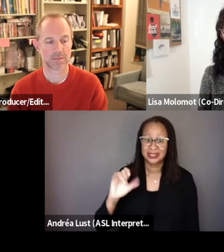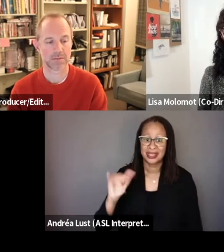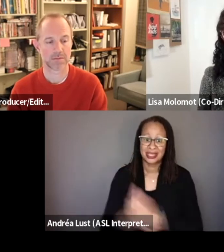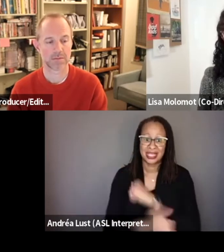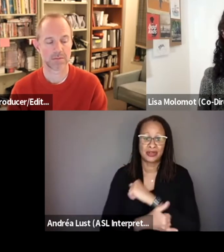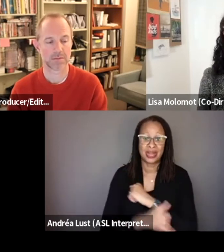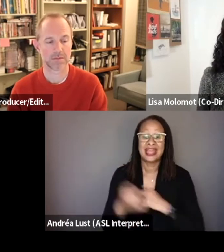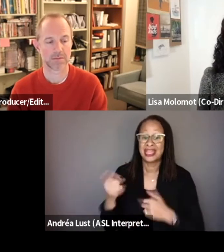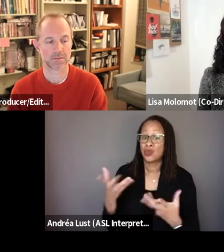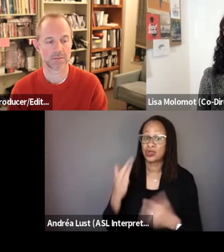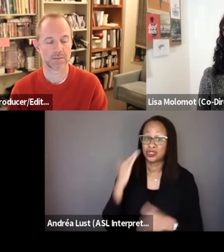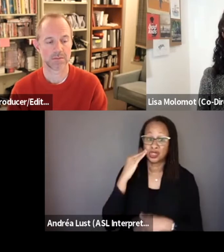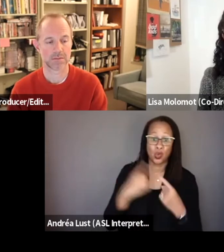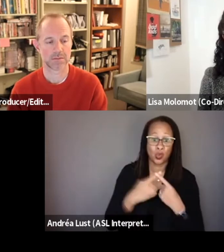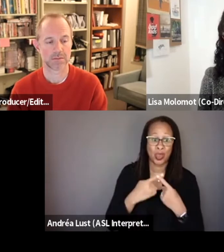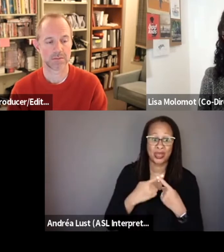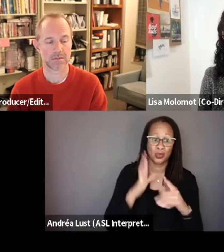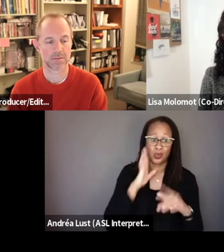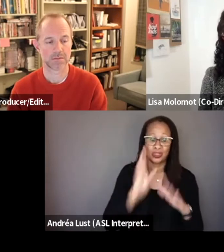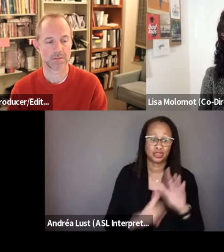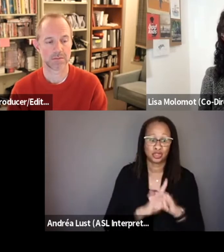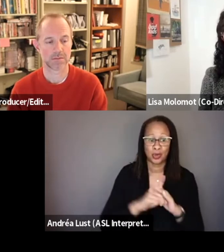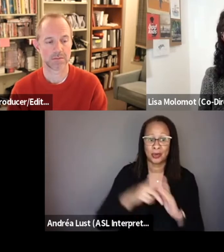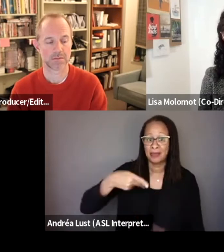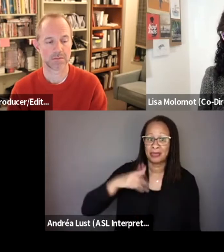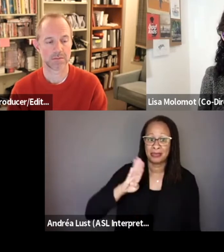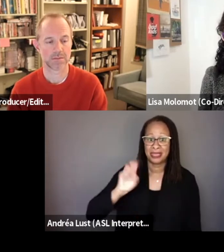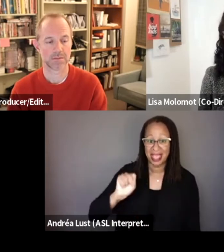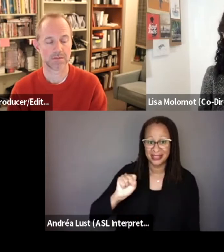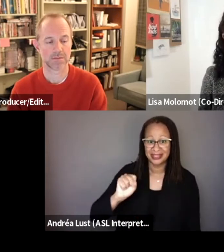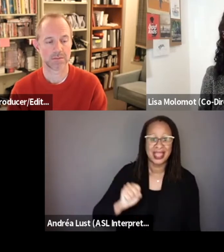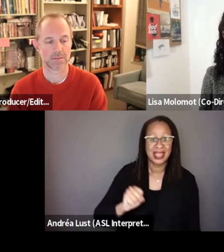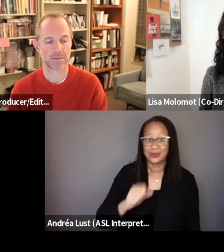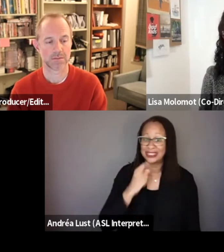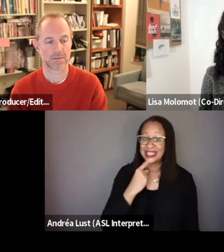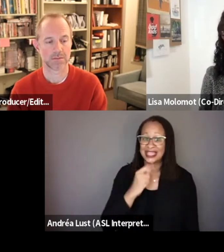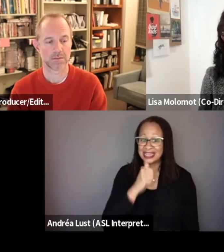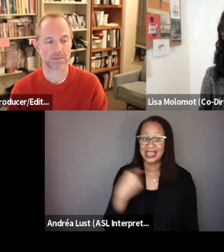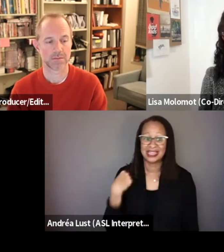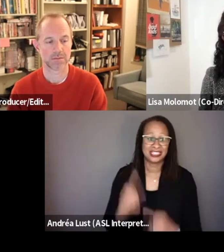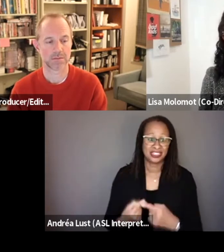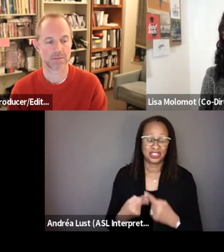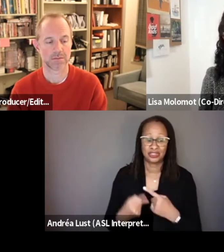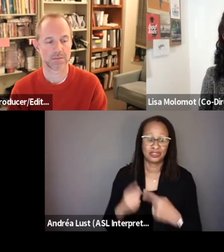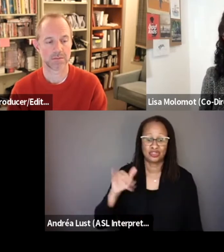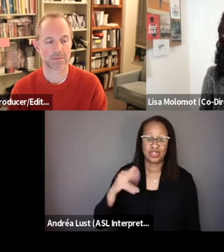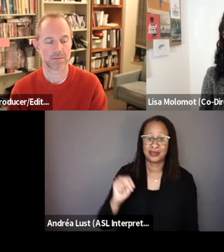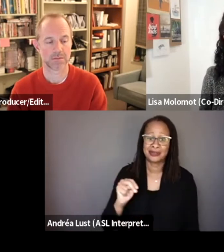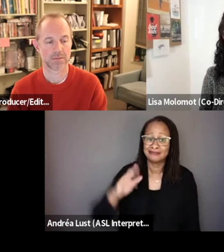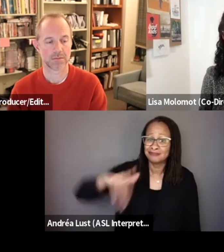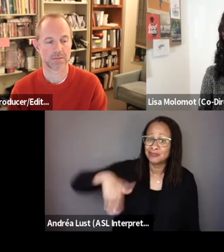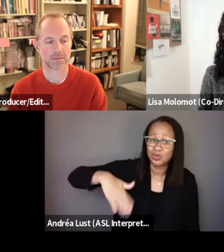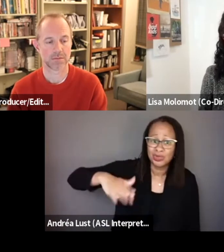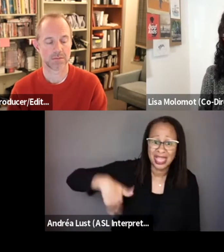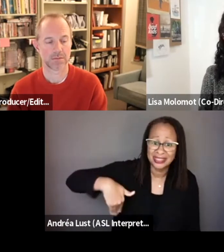And we said, well, not until January, and he's like, it's too late. It's like, this is,